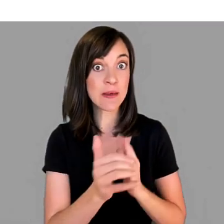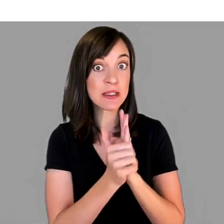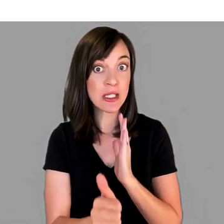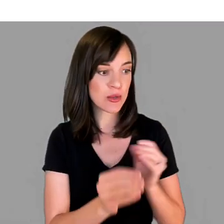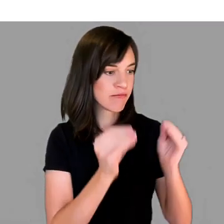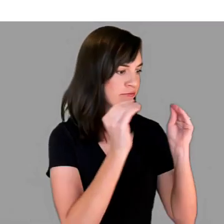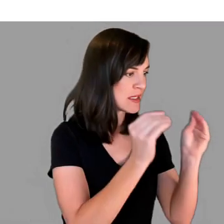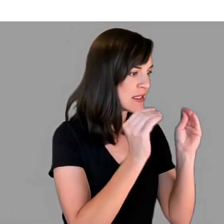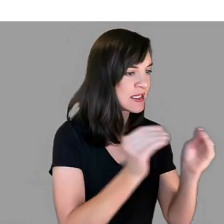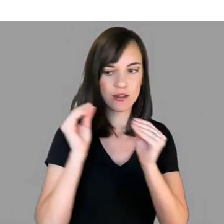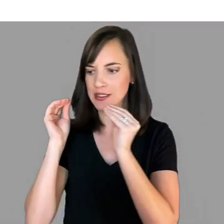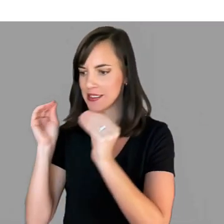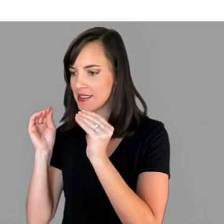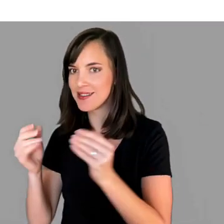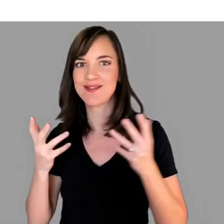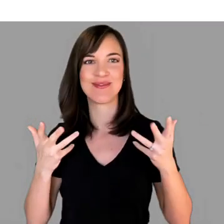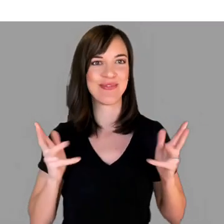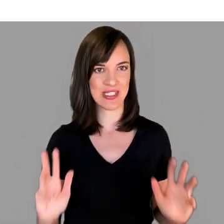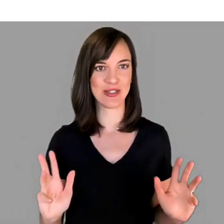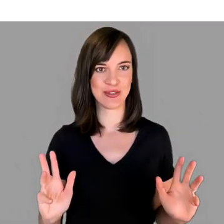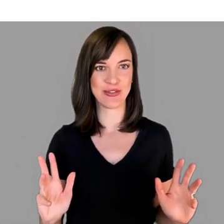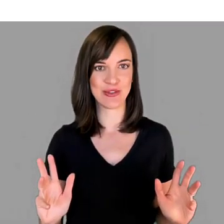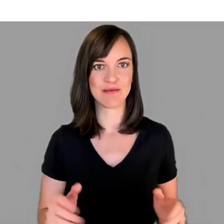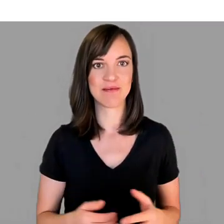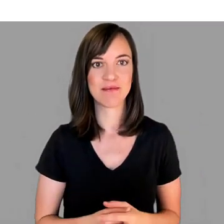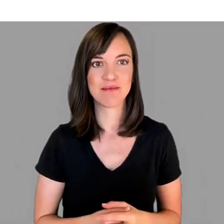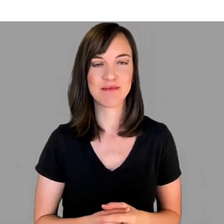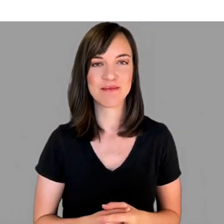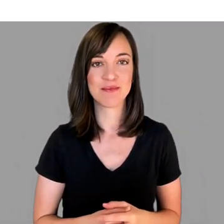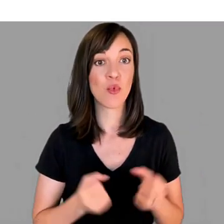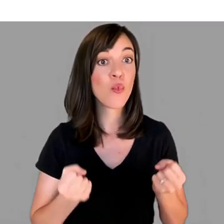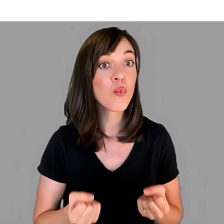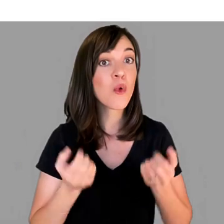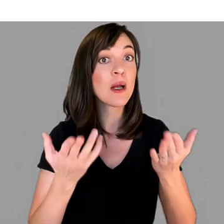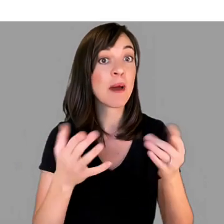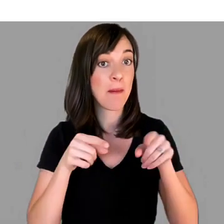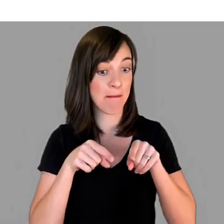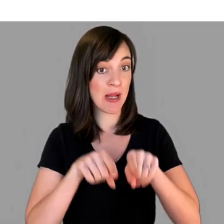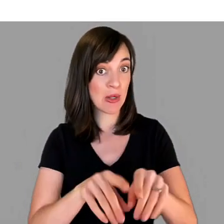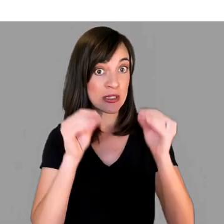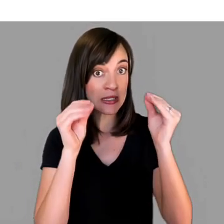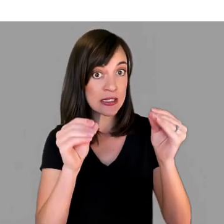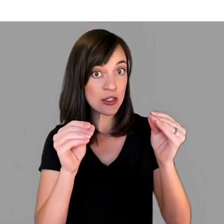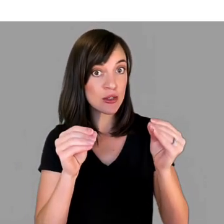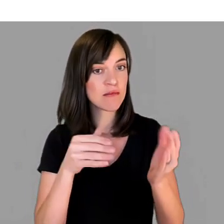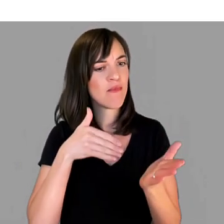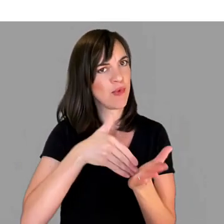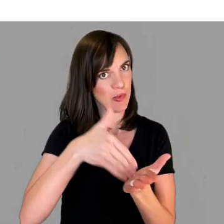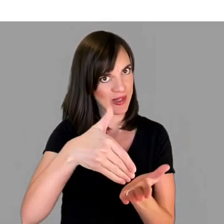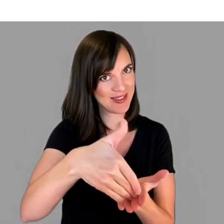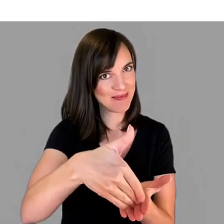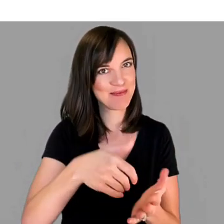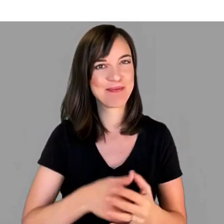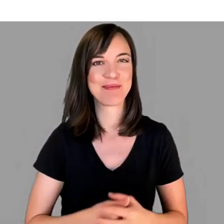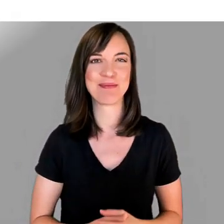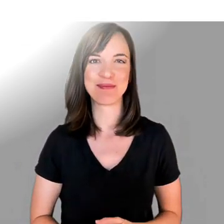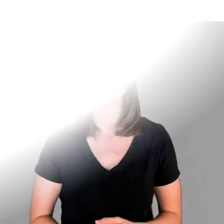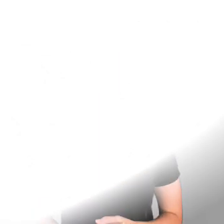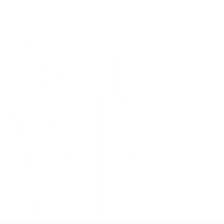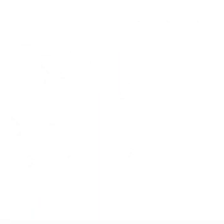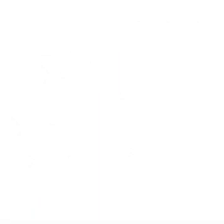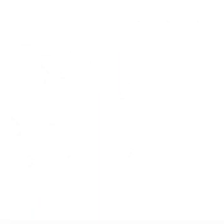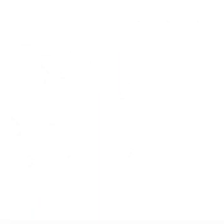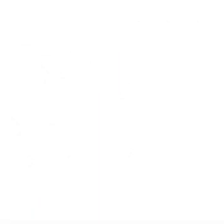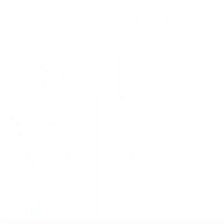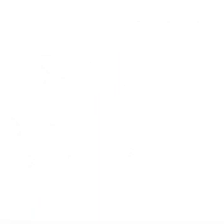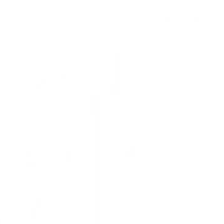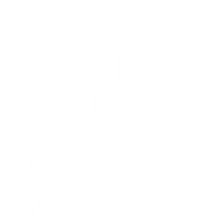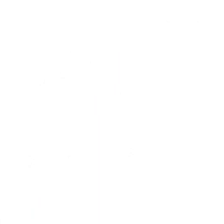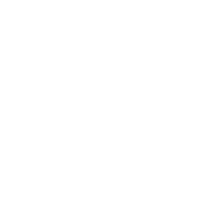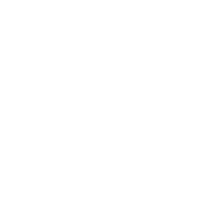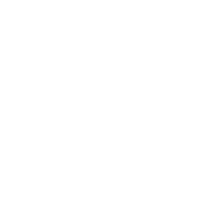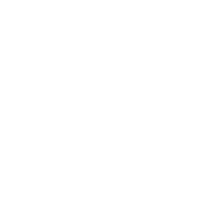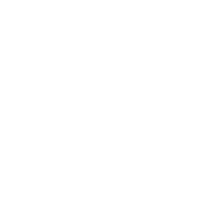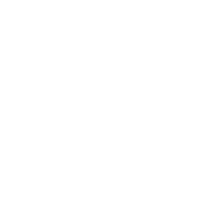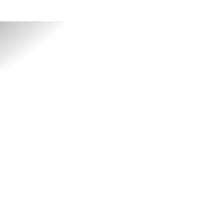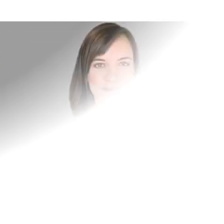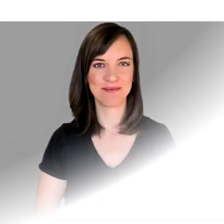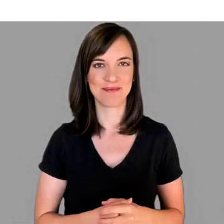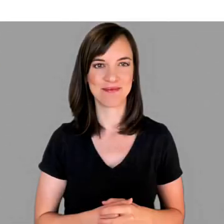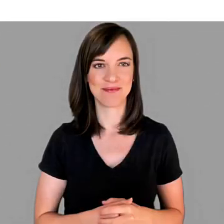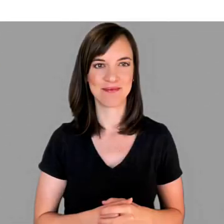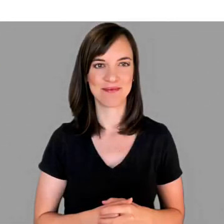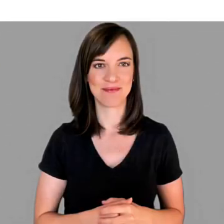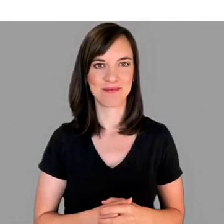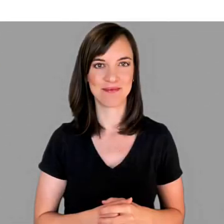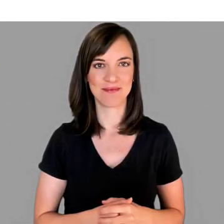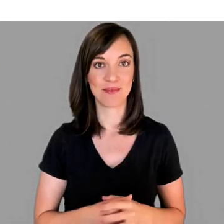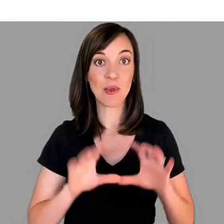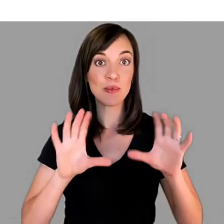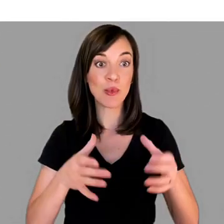same concept or skill. The recommended use of this approach is frequently.